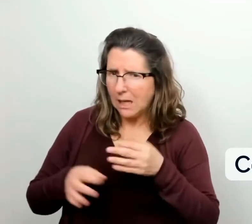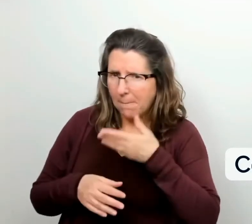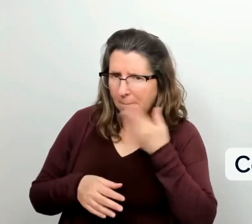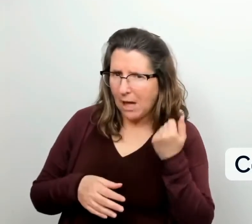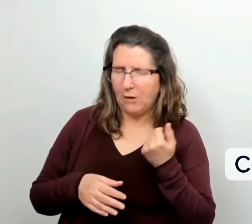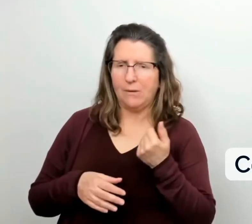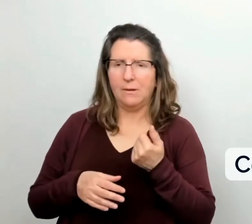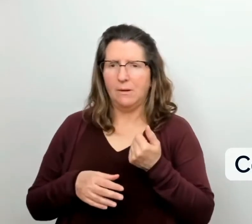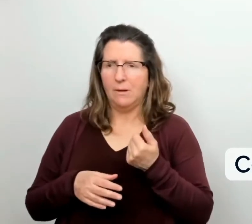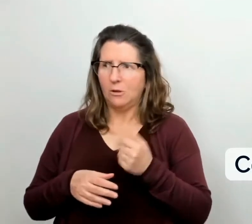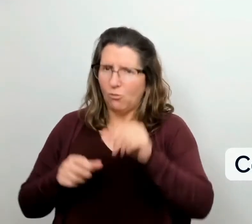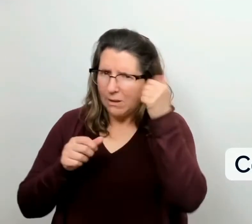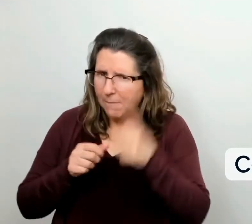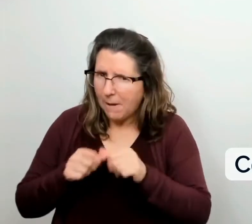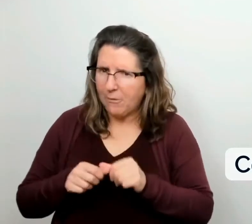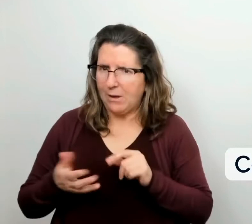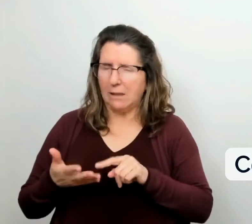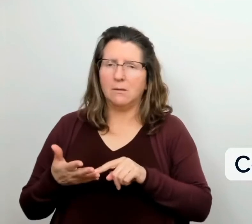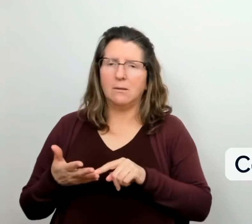During the revision process, students can ask themselves . . .